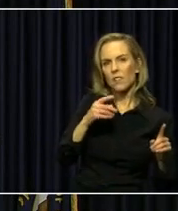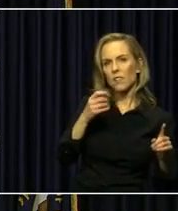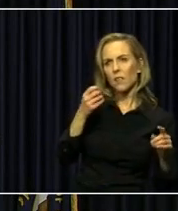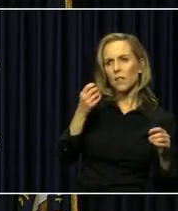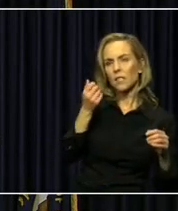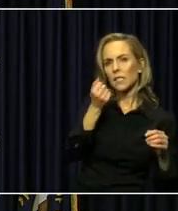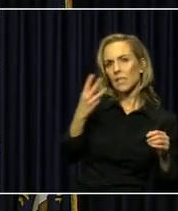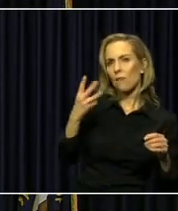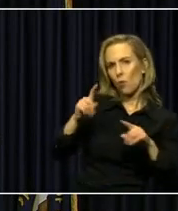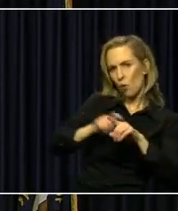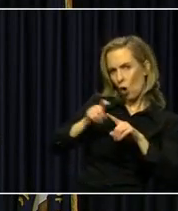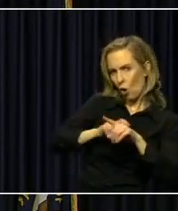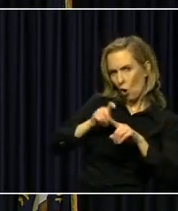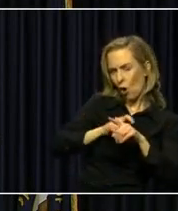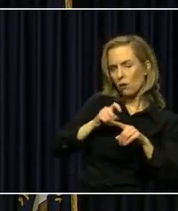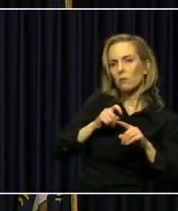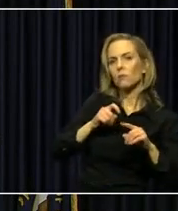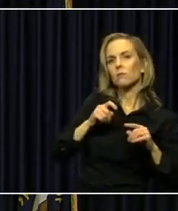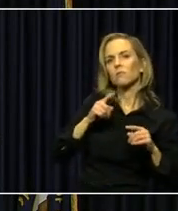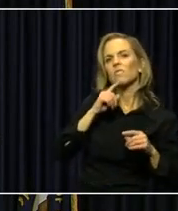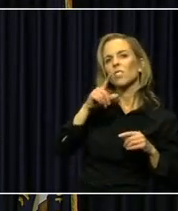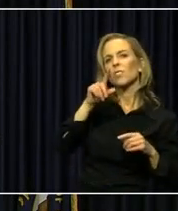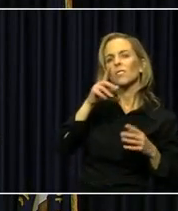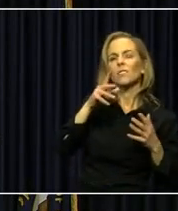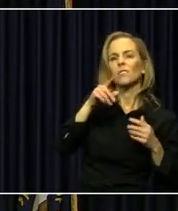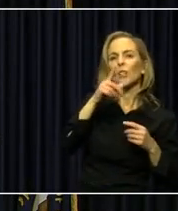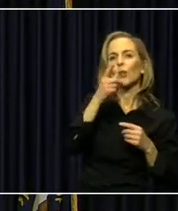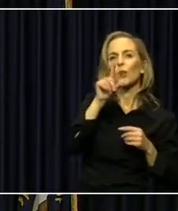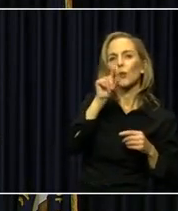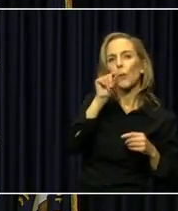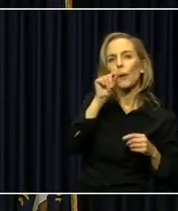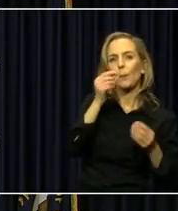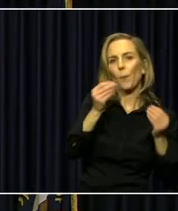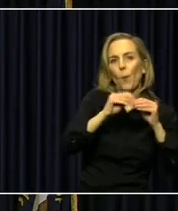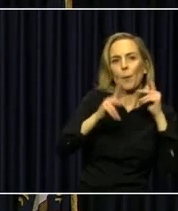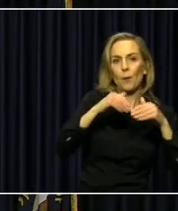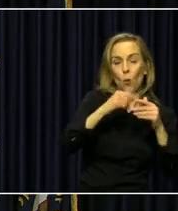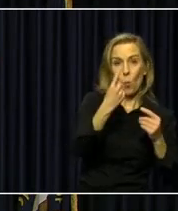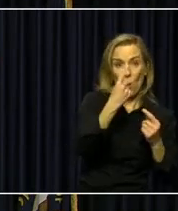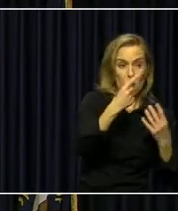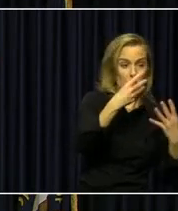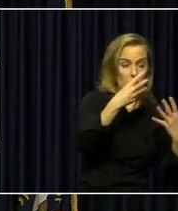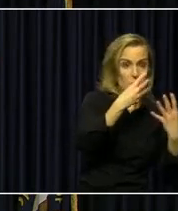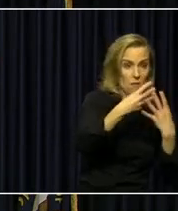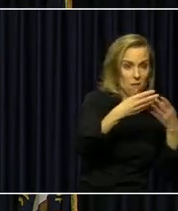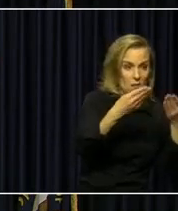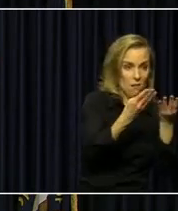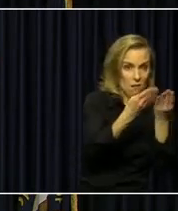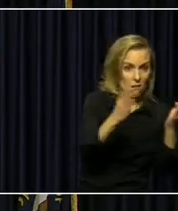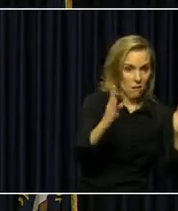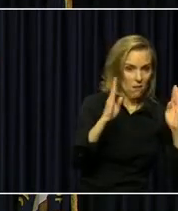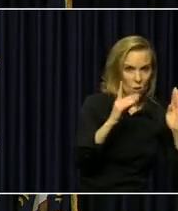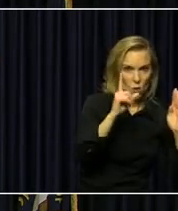IS IT SIMILAR, MORE DIFFICULT THAN THE DIFFICULTY WE HAD WITH